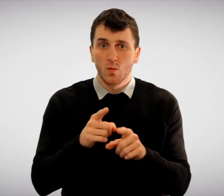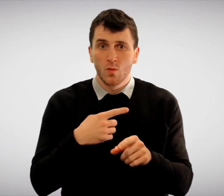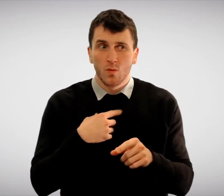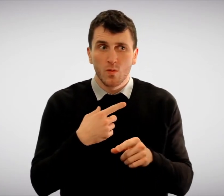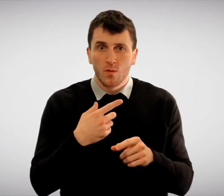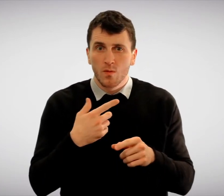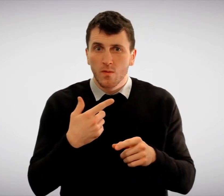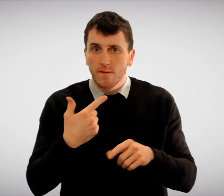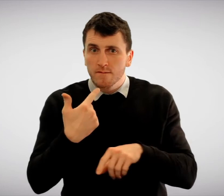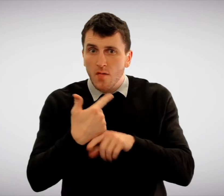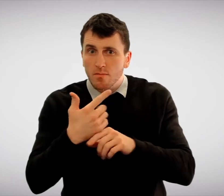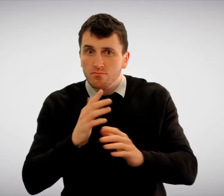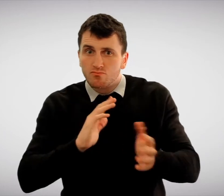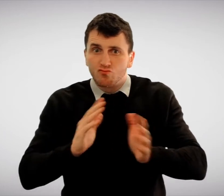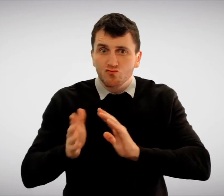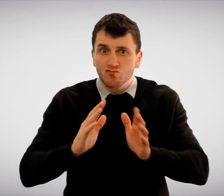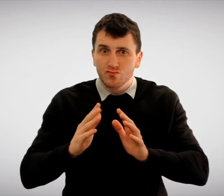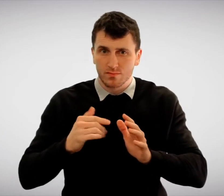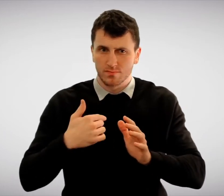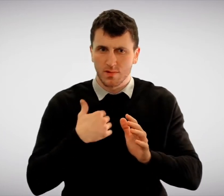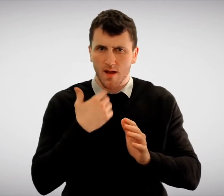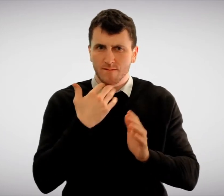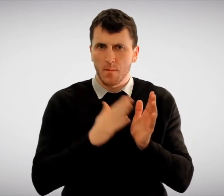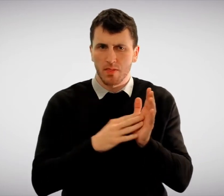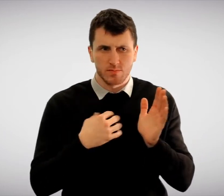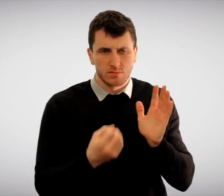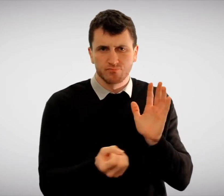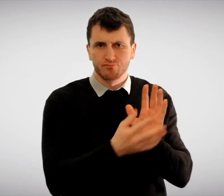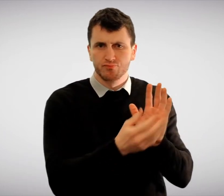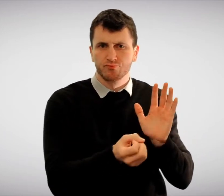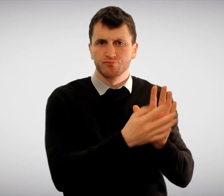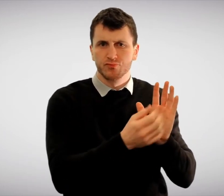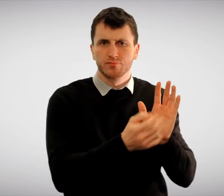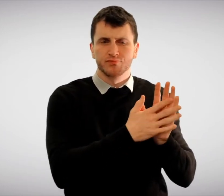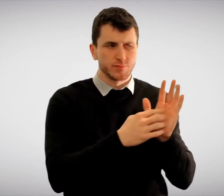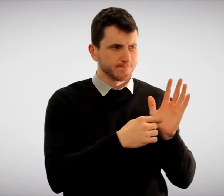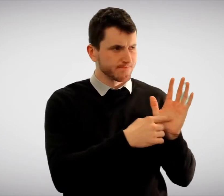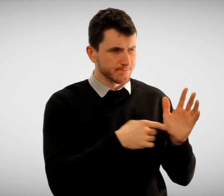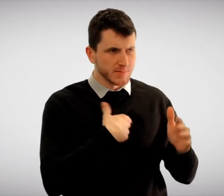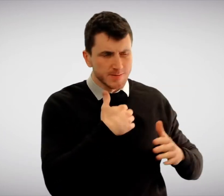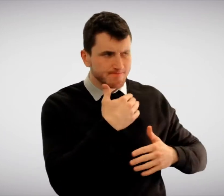The YAG have also supported us by telling us what they think of our monthly videos,